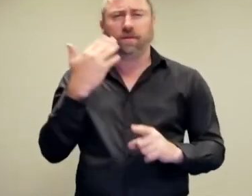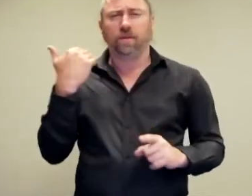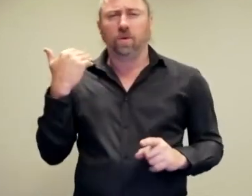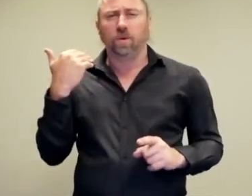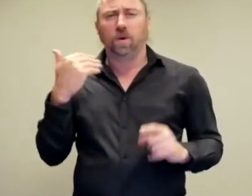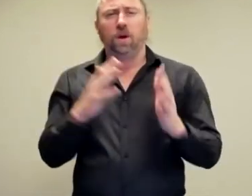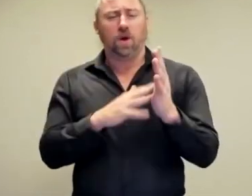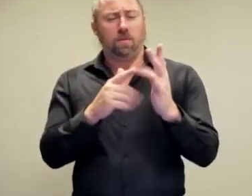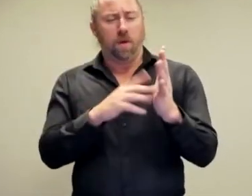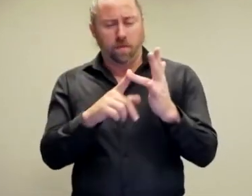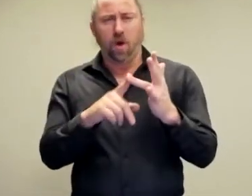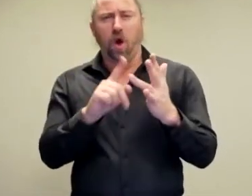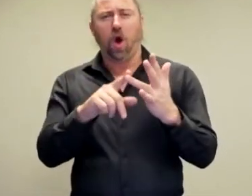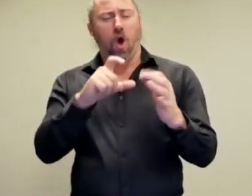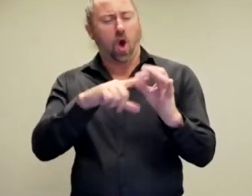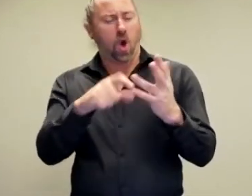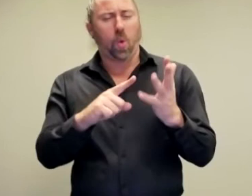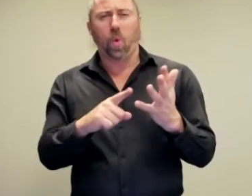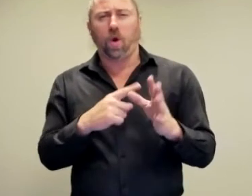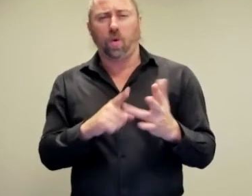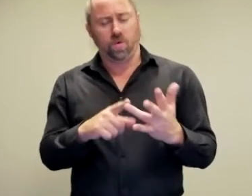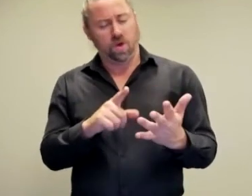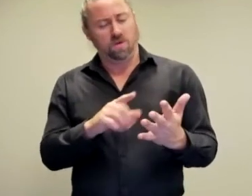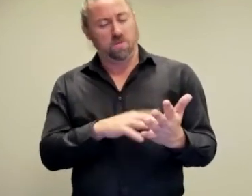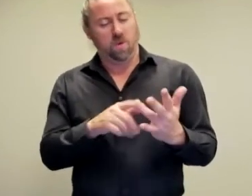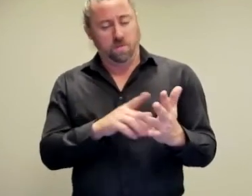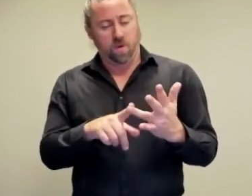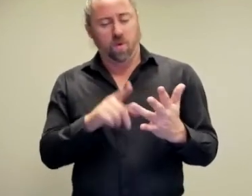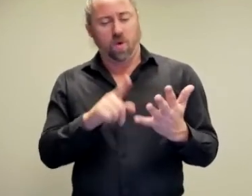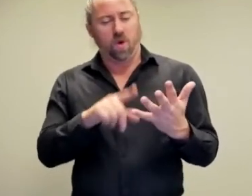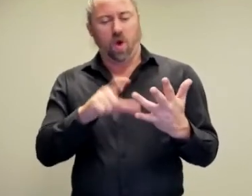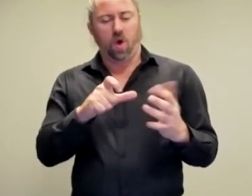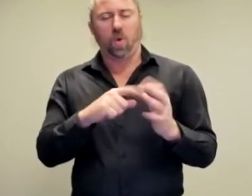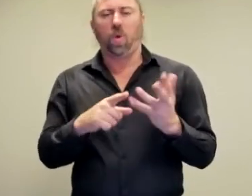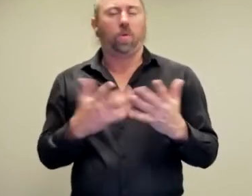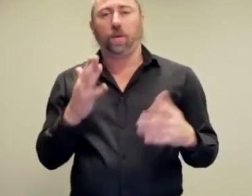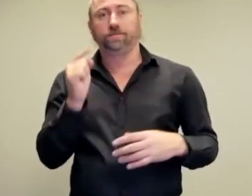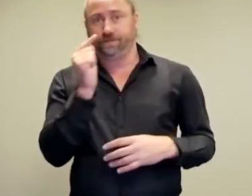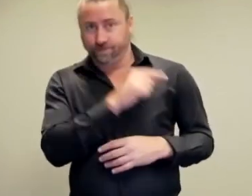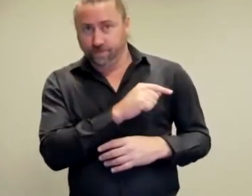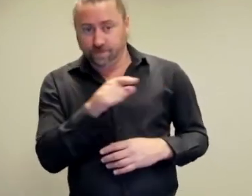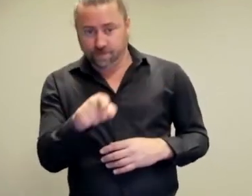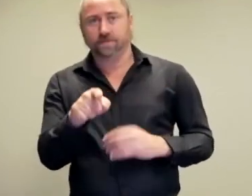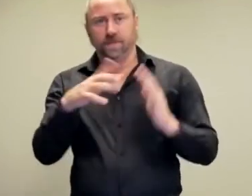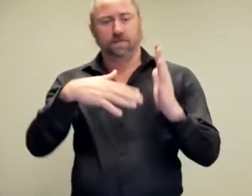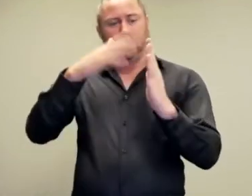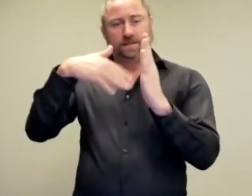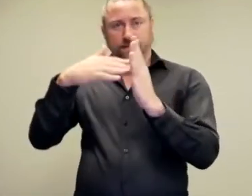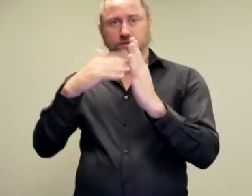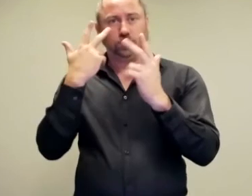Mama Ocllo. I like the way that in this piece, painting embodies the labour of its maker and